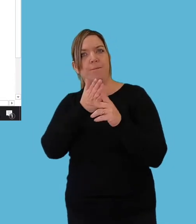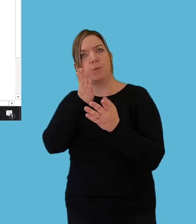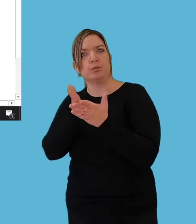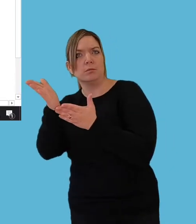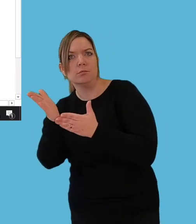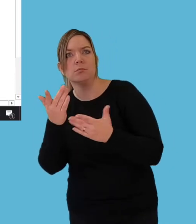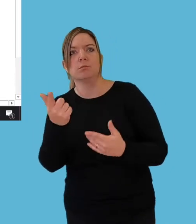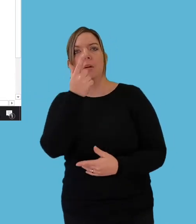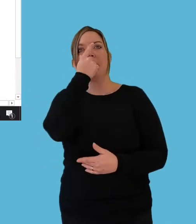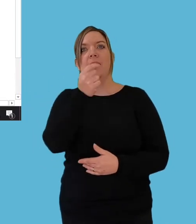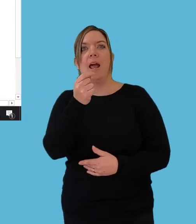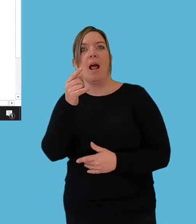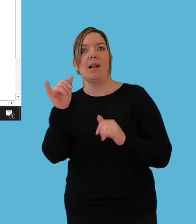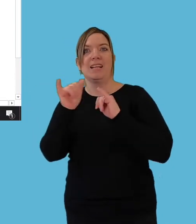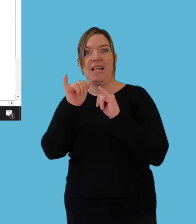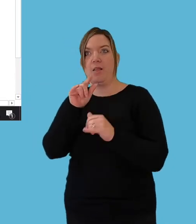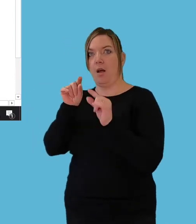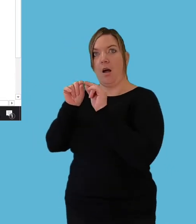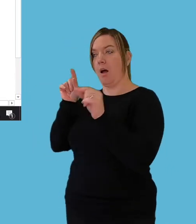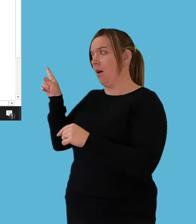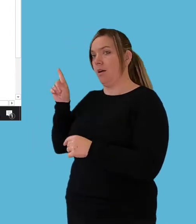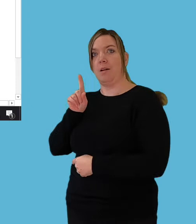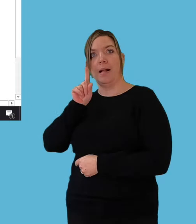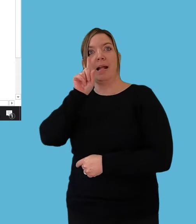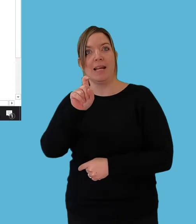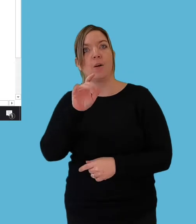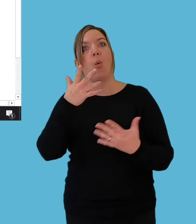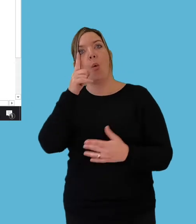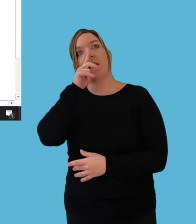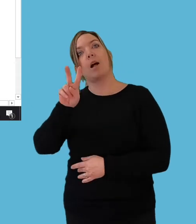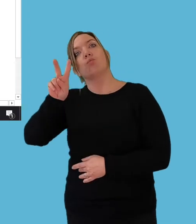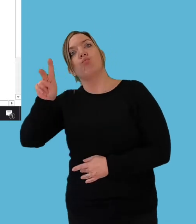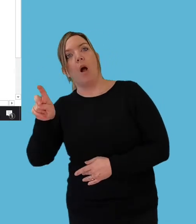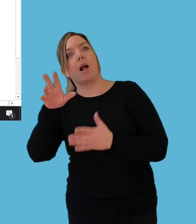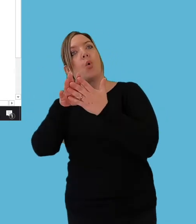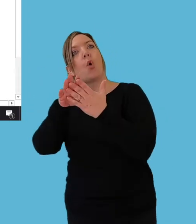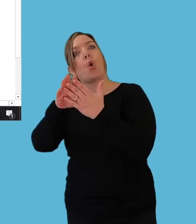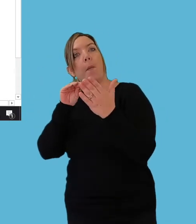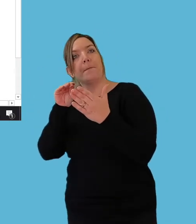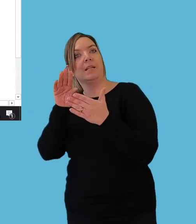you can either click through this link, or you can right-click and copy the hyperlink